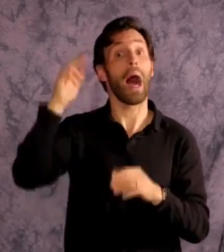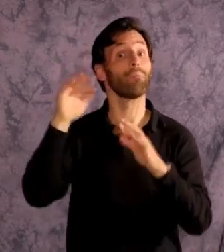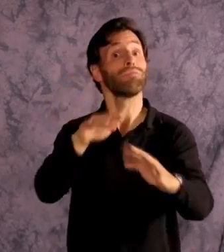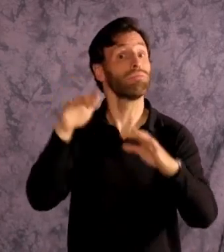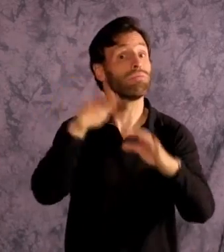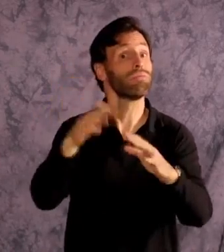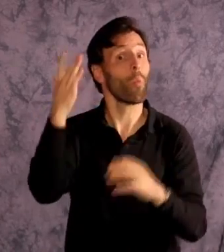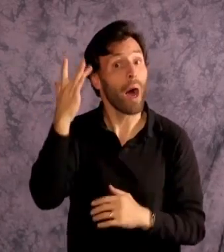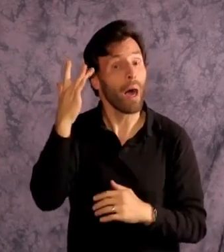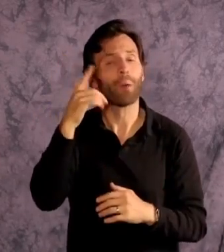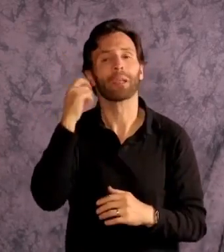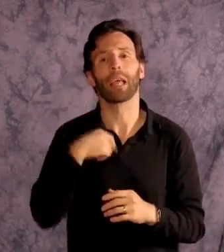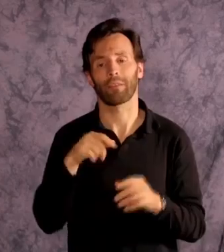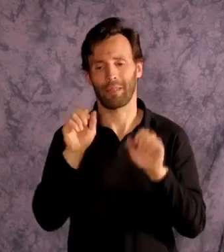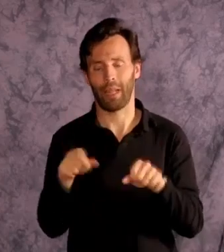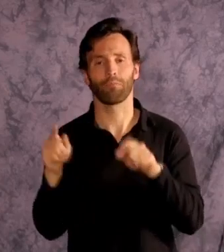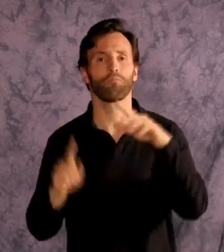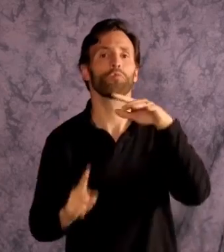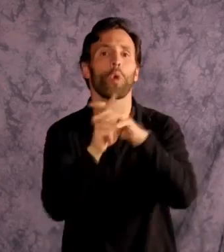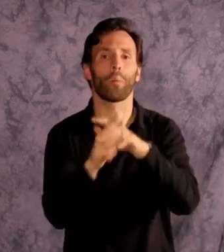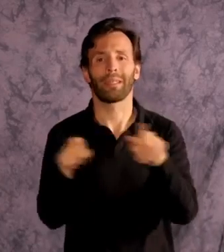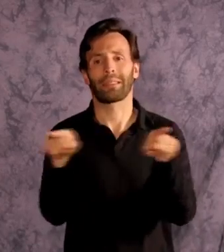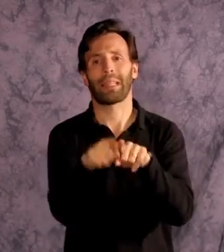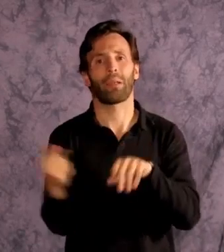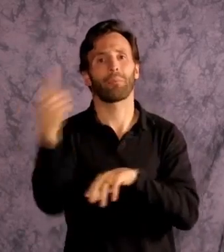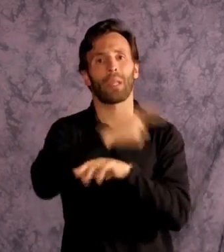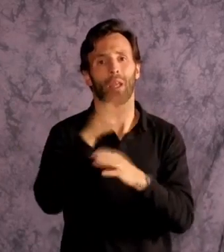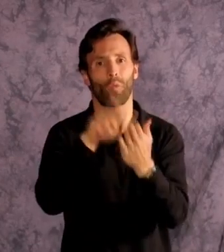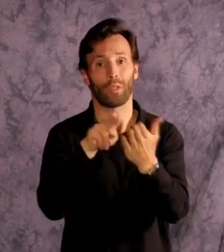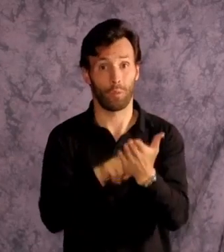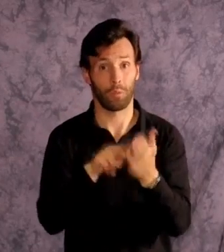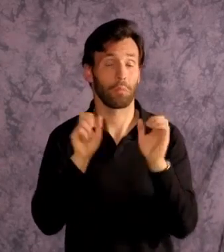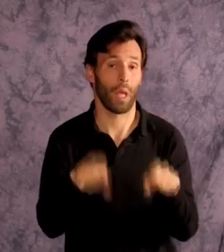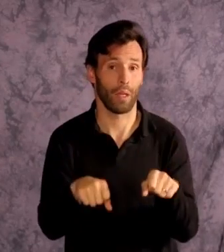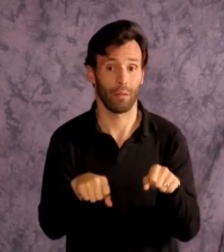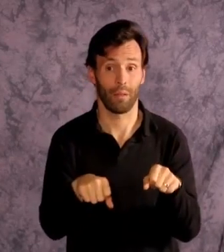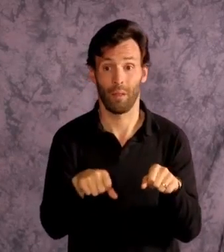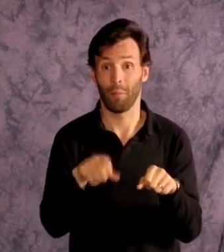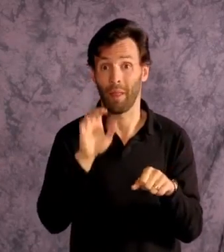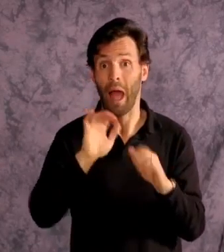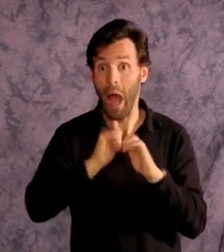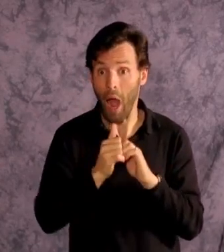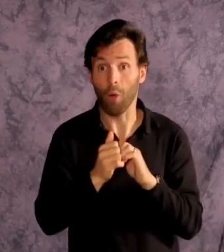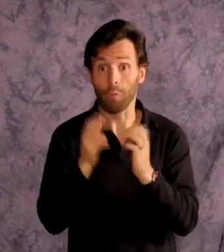in part because of same-day voter registration.